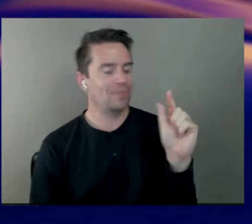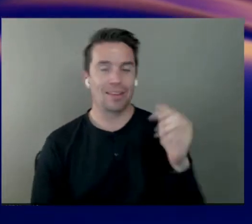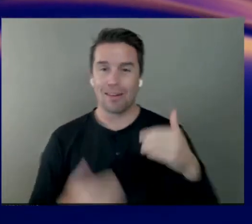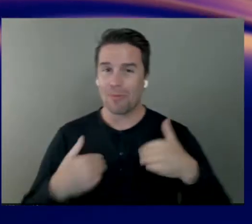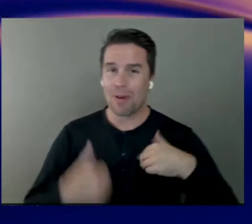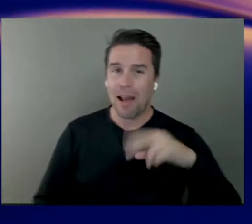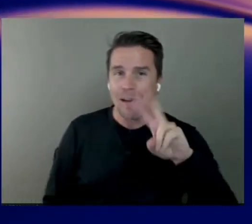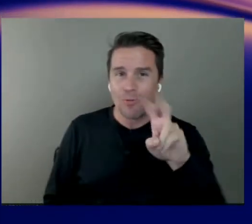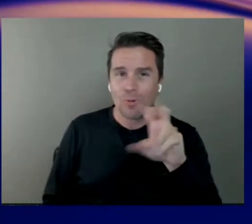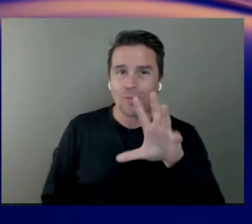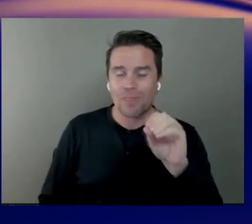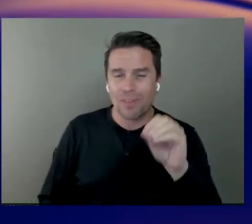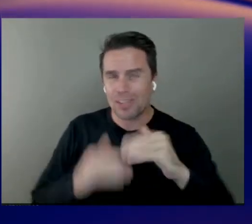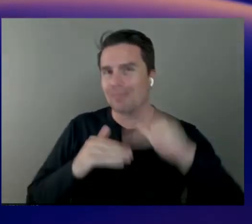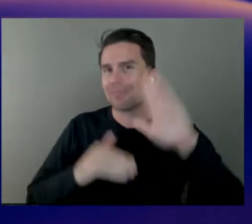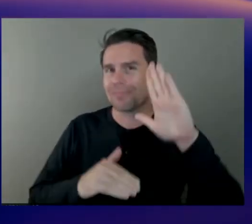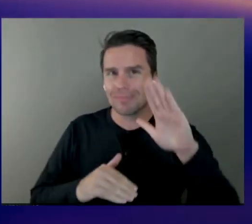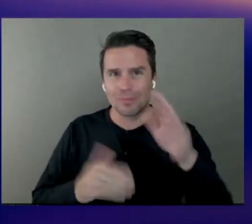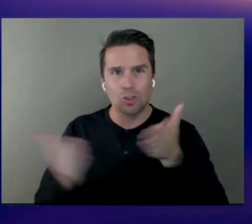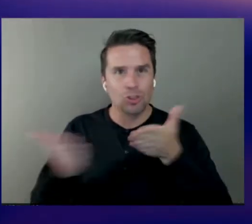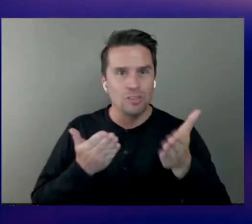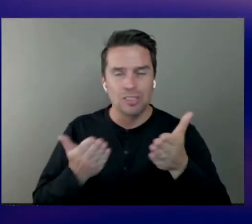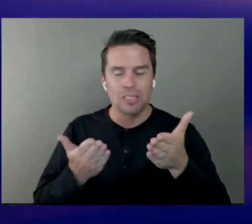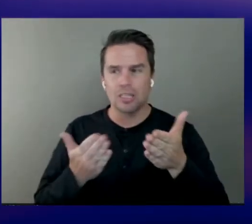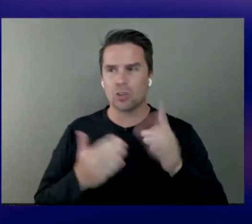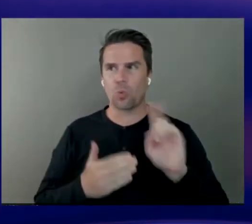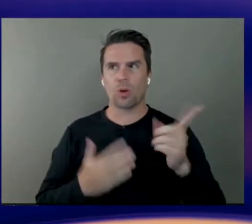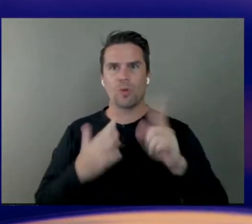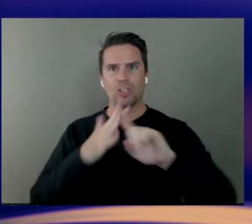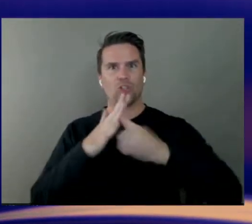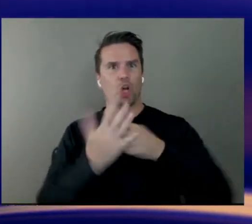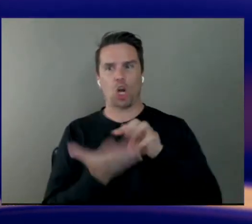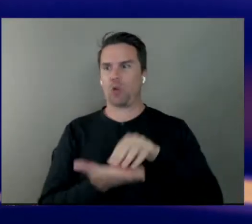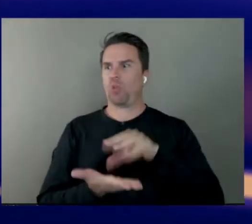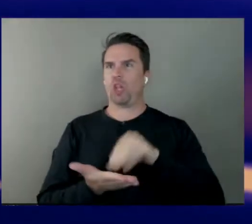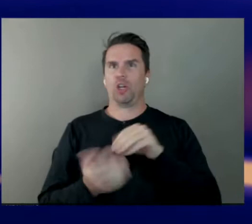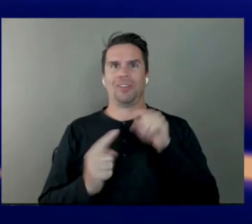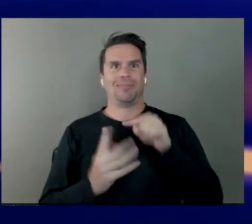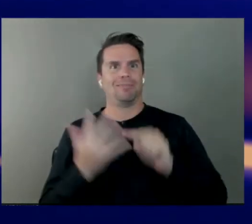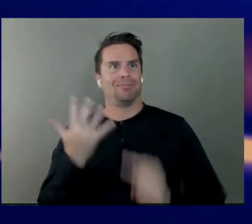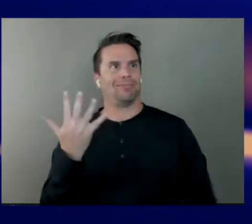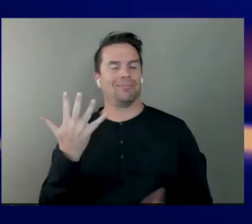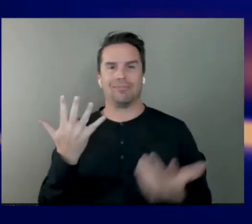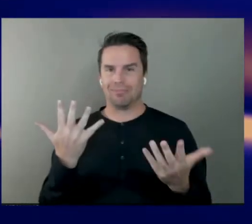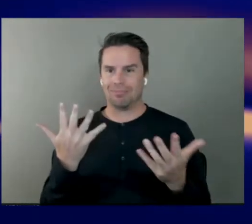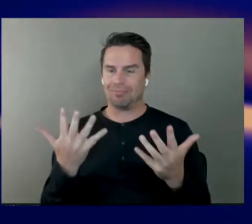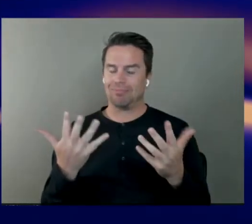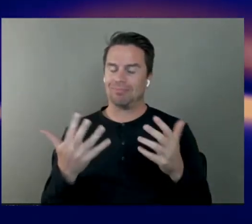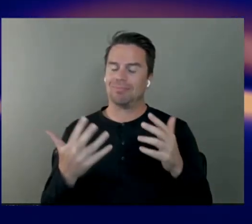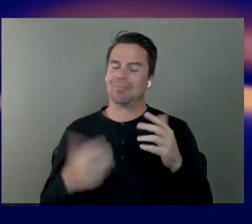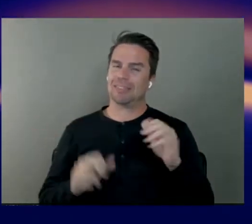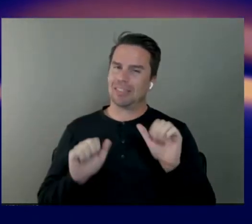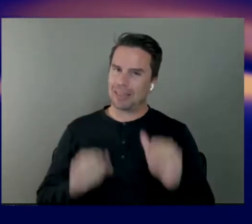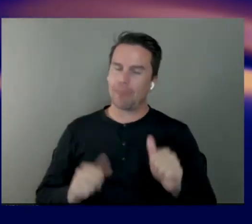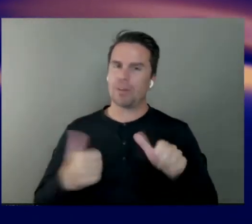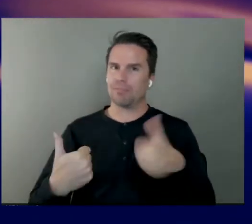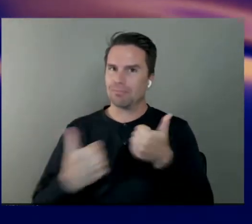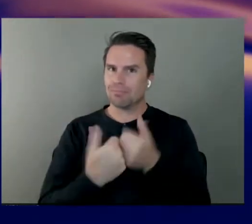where do I get started on some of these things is often difficult to understand, or even find resources